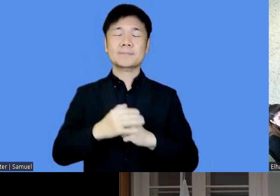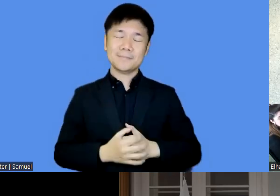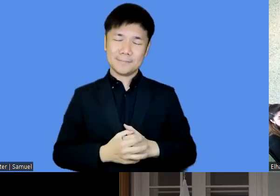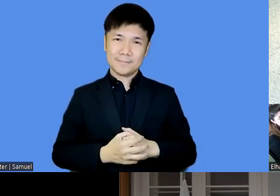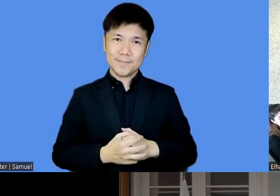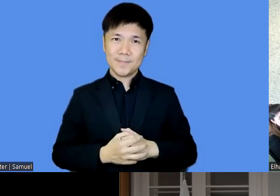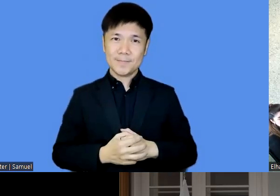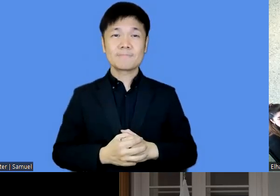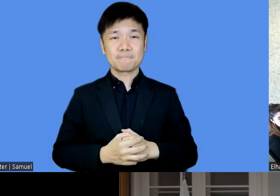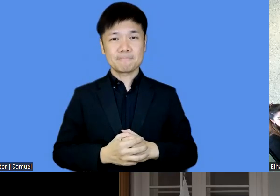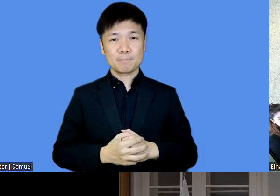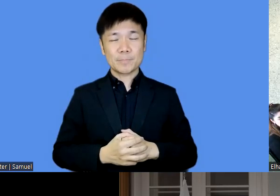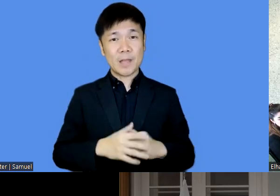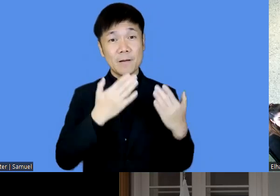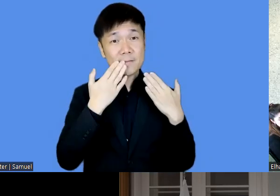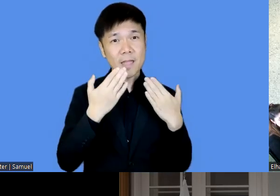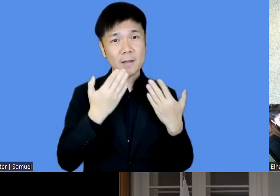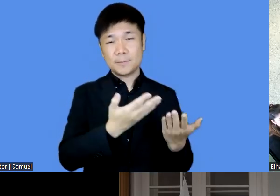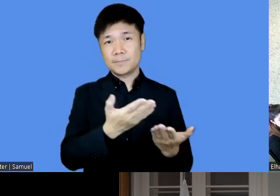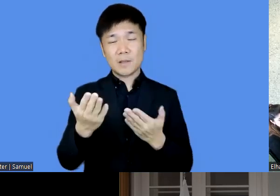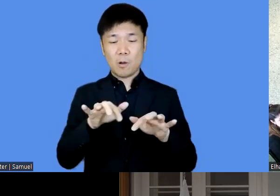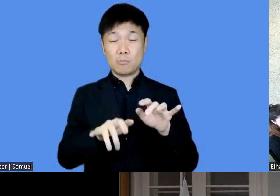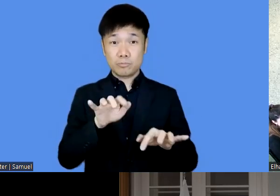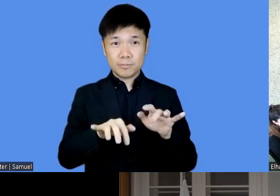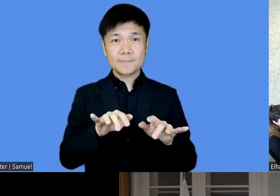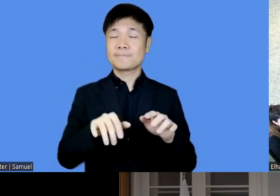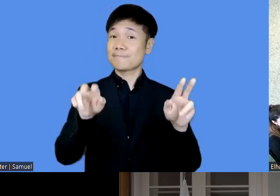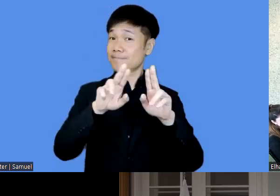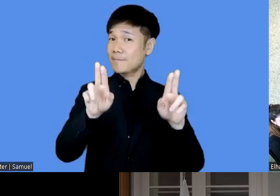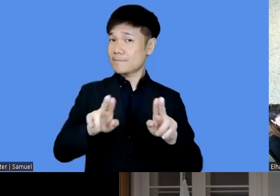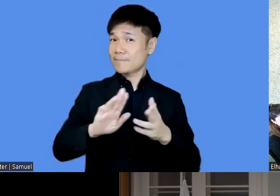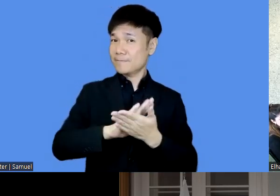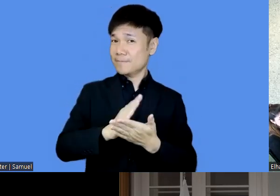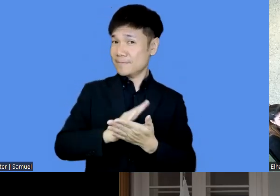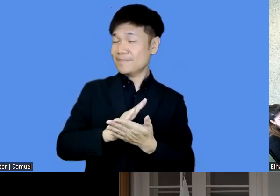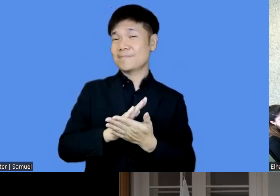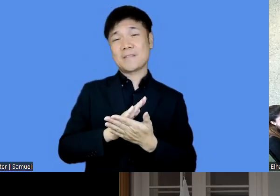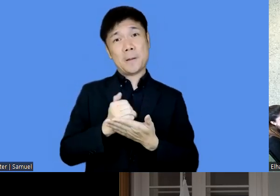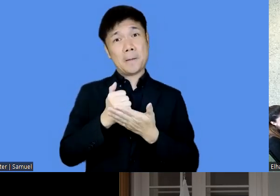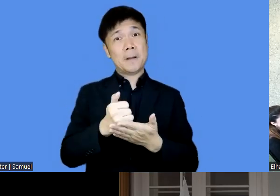I want to thank our captioner and interpreters who helped to make this event accessible.